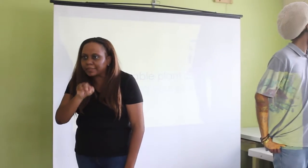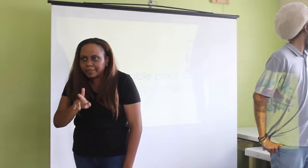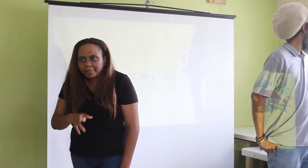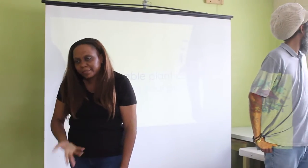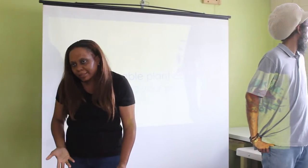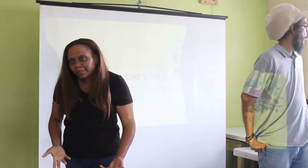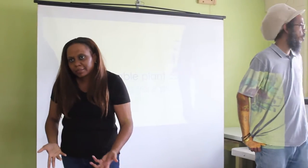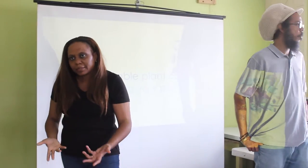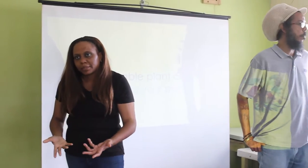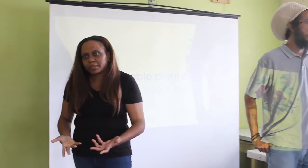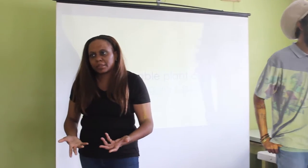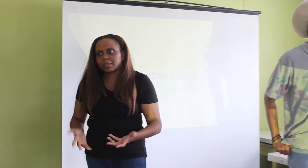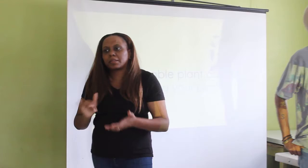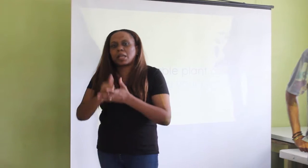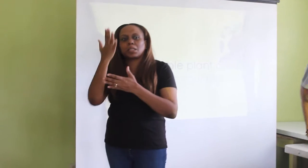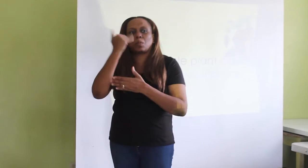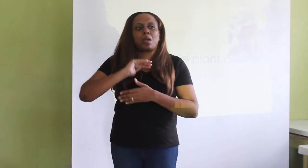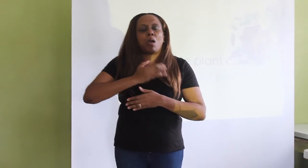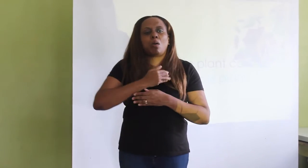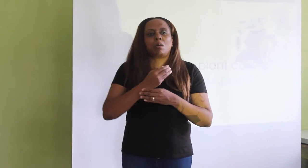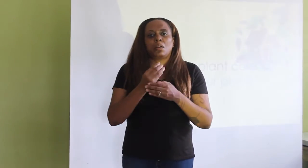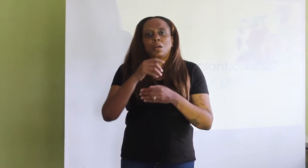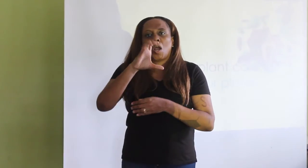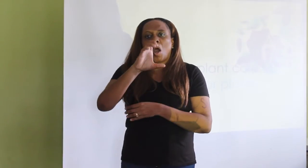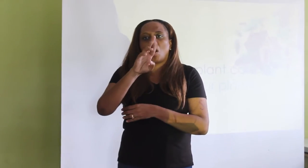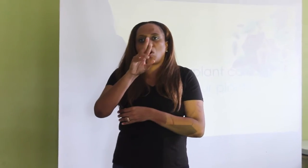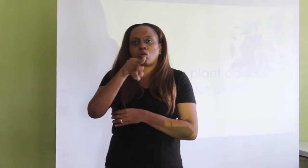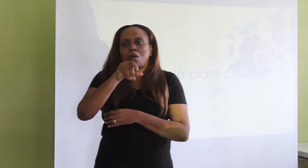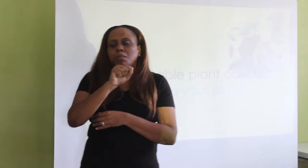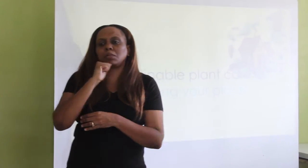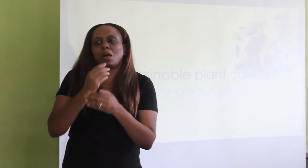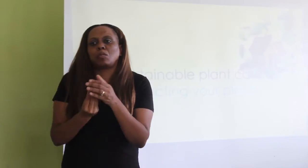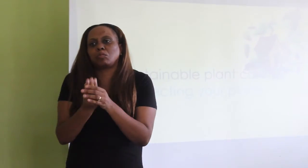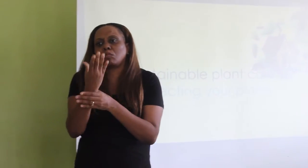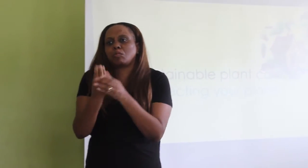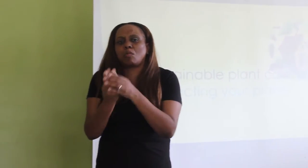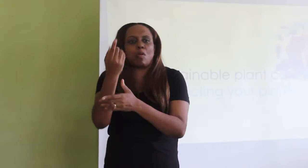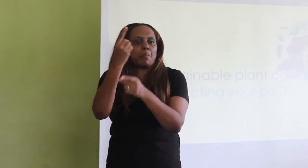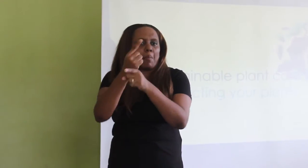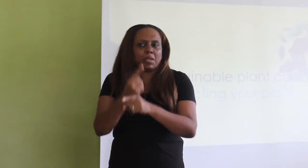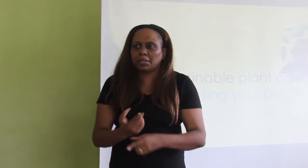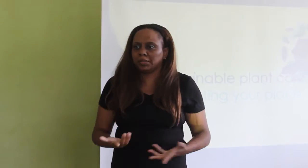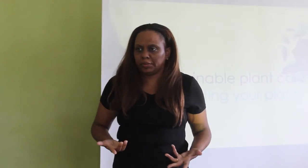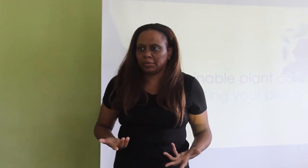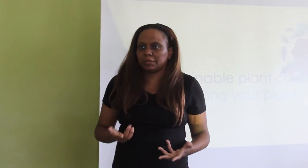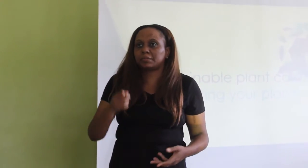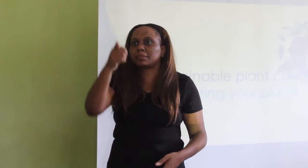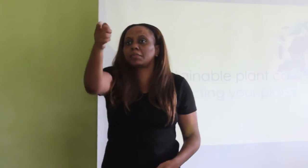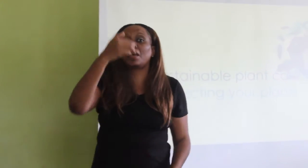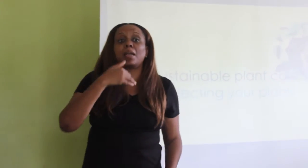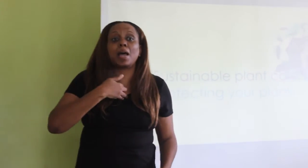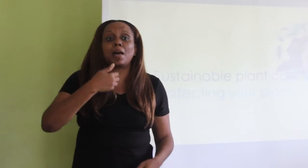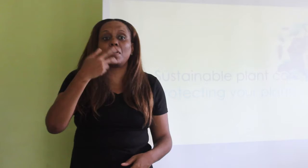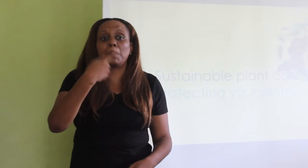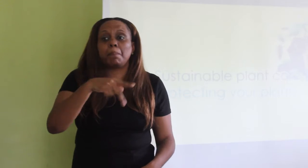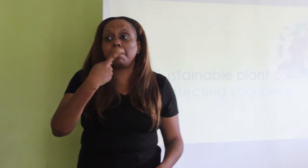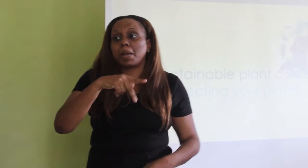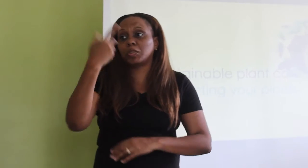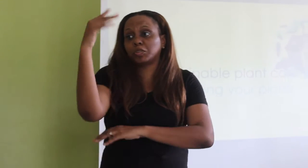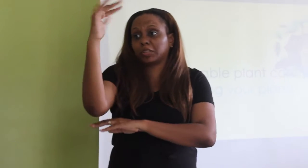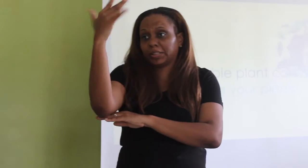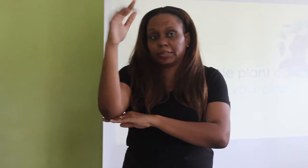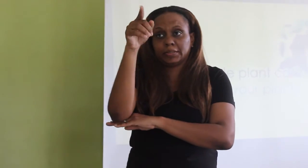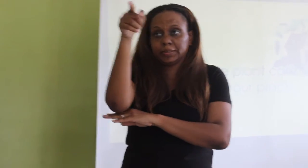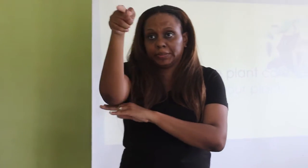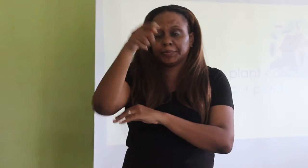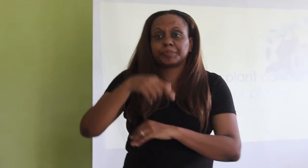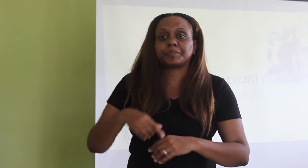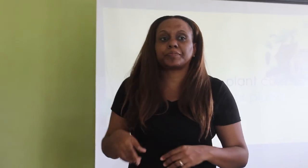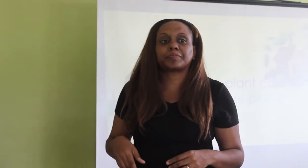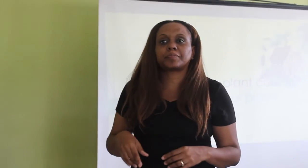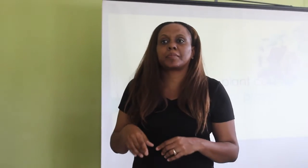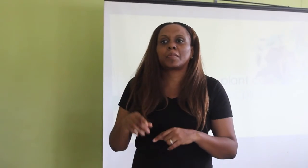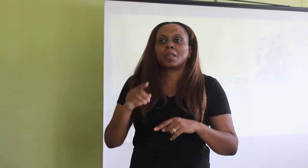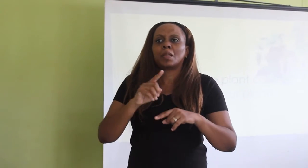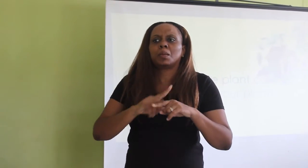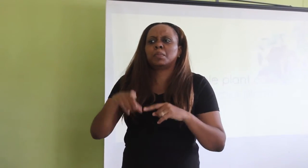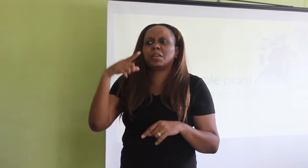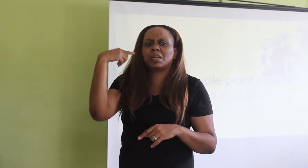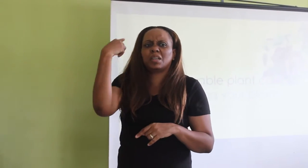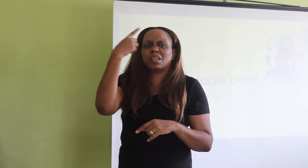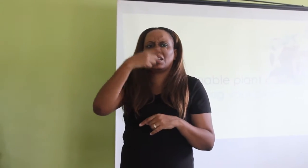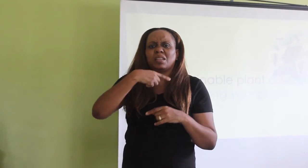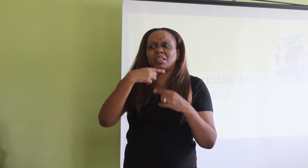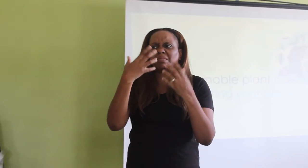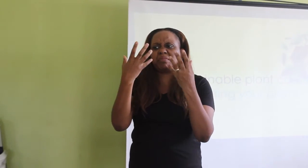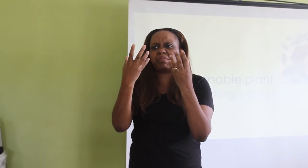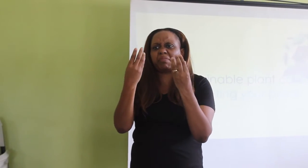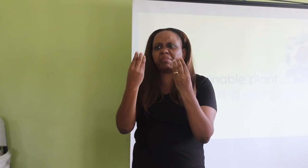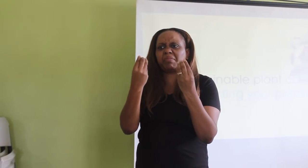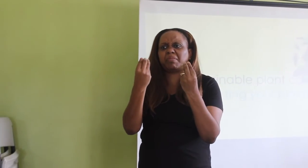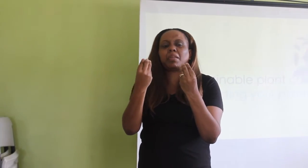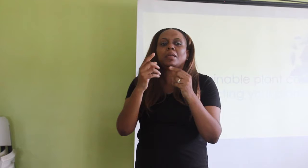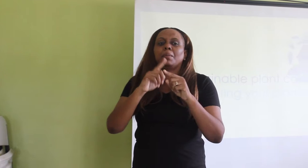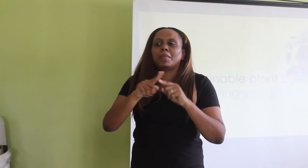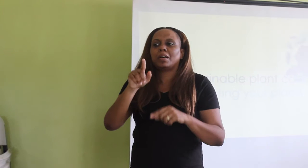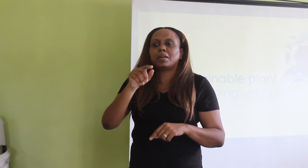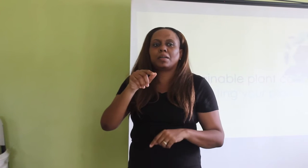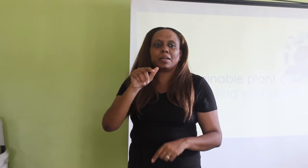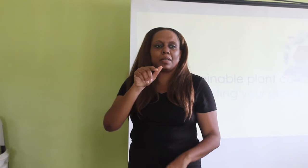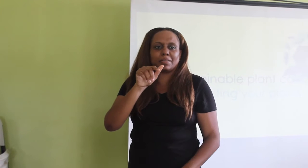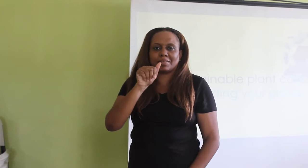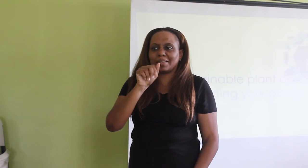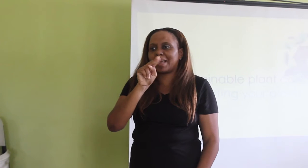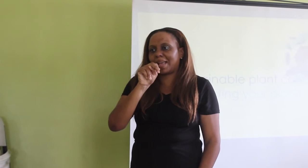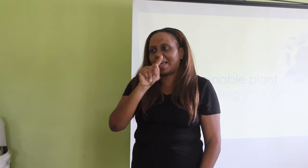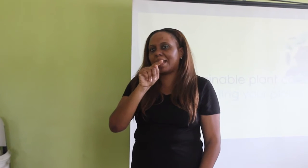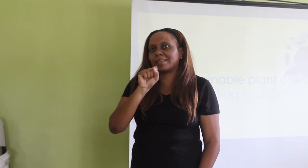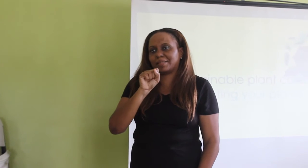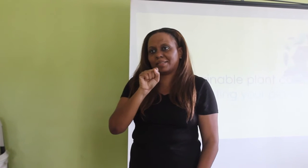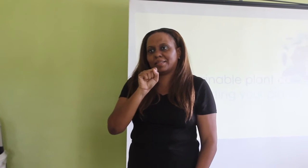right so it's fertilizing is mostly silver i had some i had a bathroom but then i started yeah